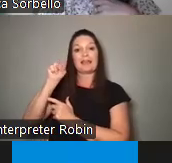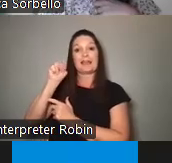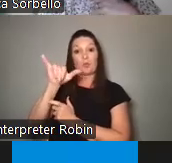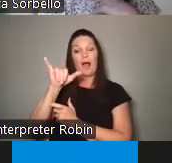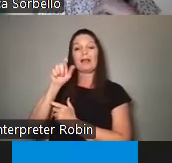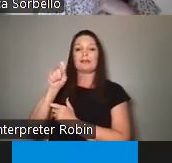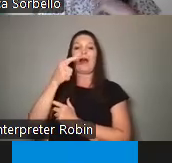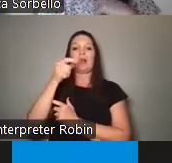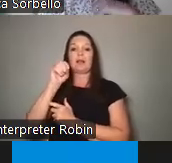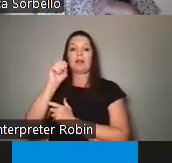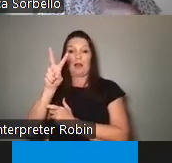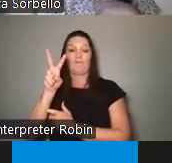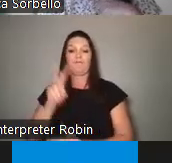»BLAISE BRYANT: Thank you so much. Before you go, quick